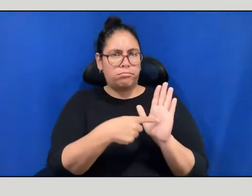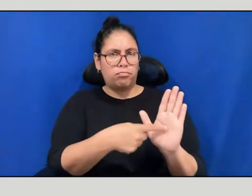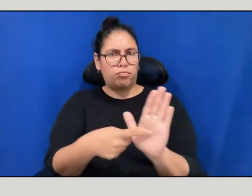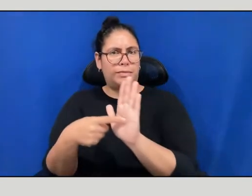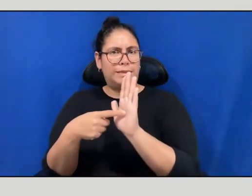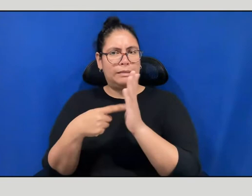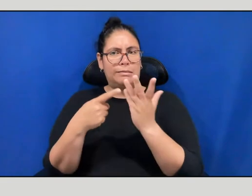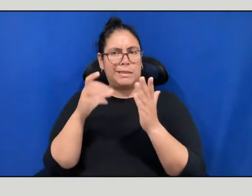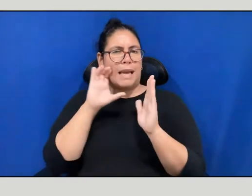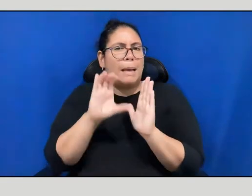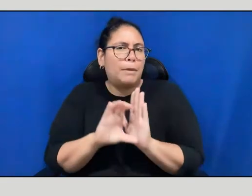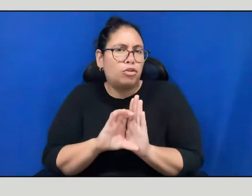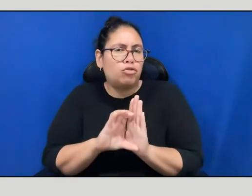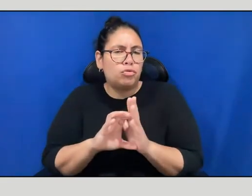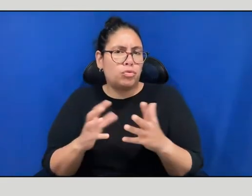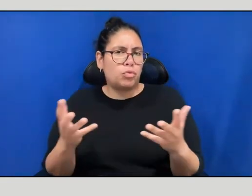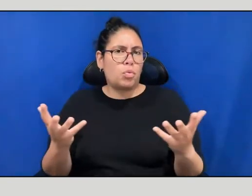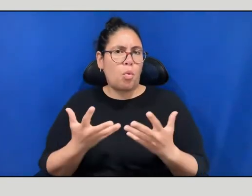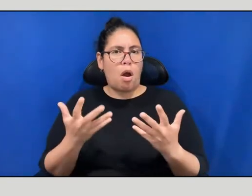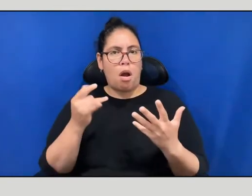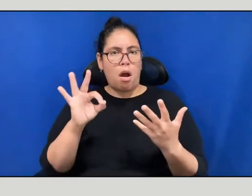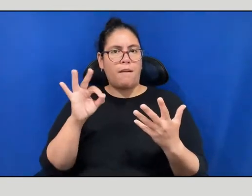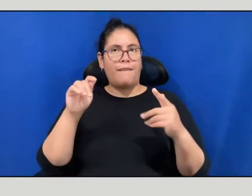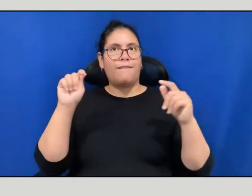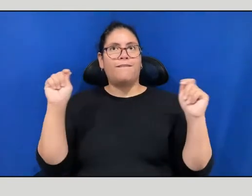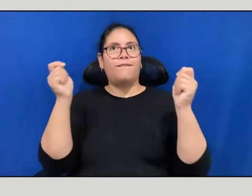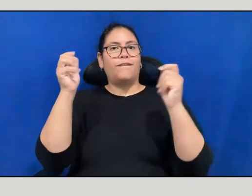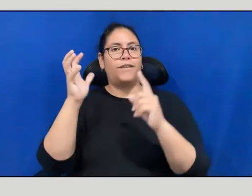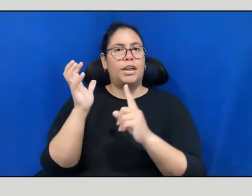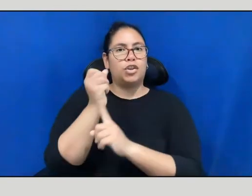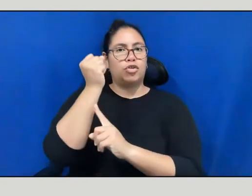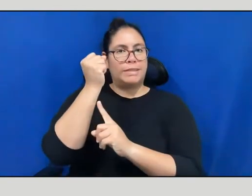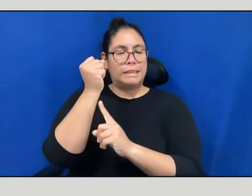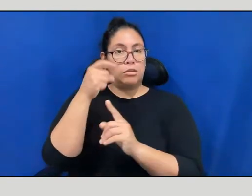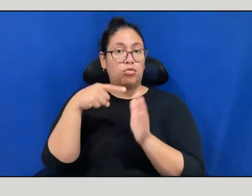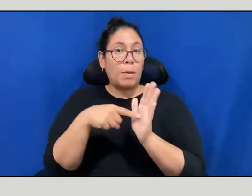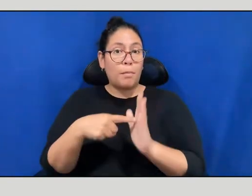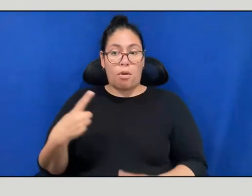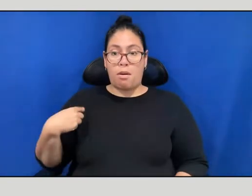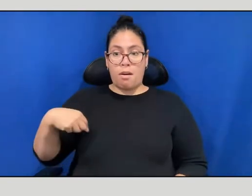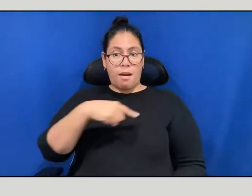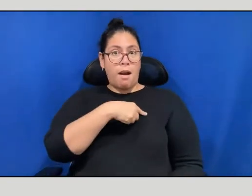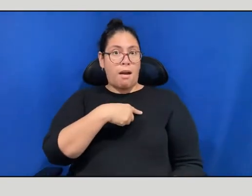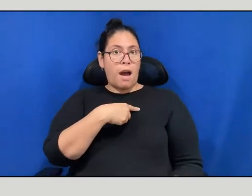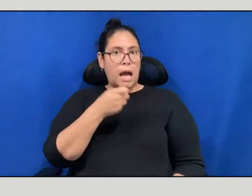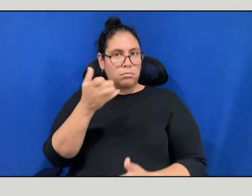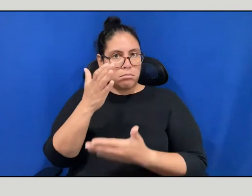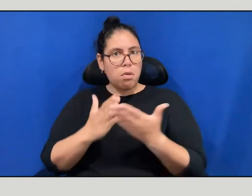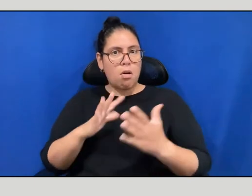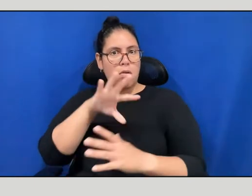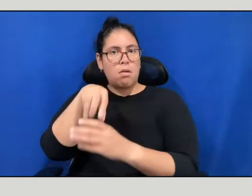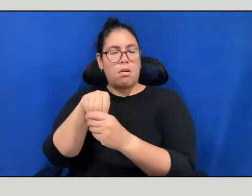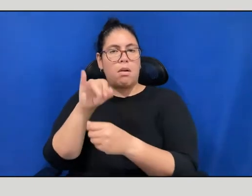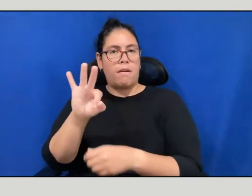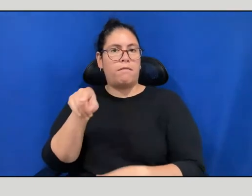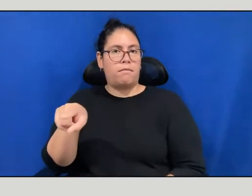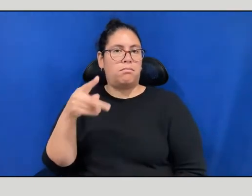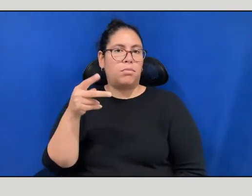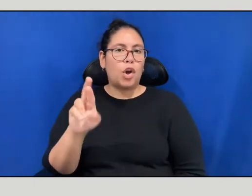related with a victory, a victory that represents us as part of the Puerto Rican population, right?